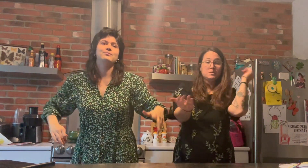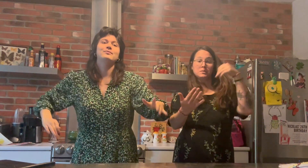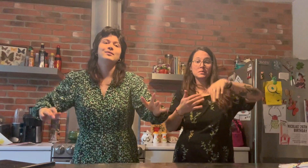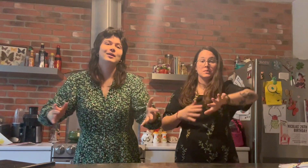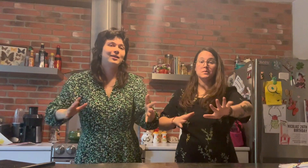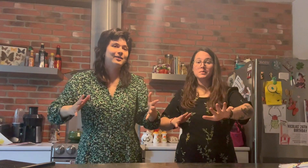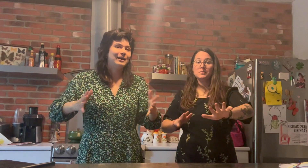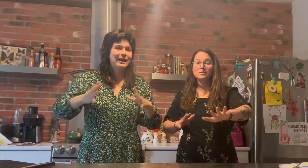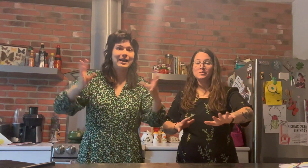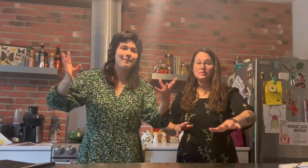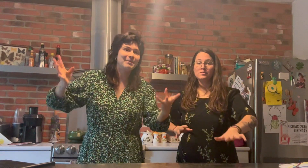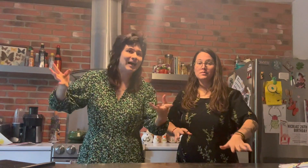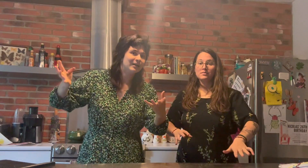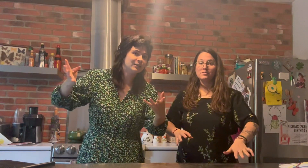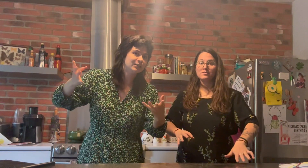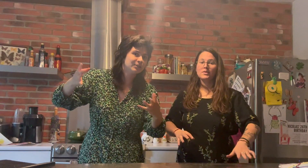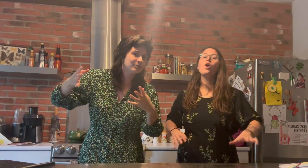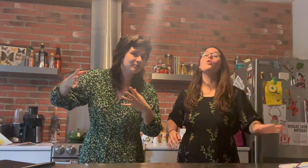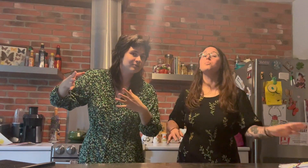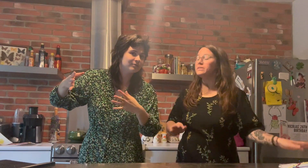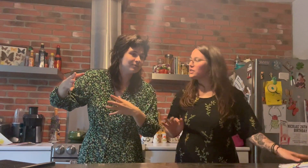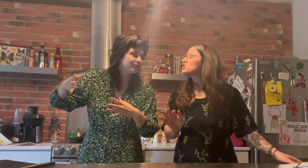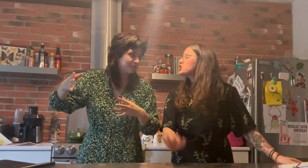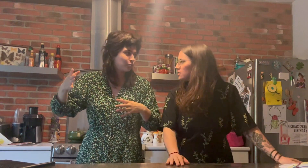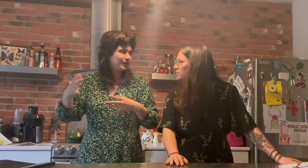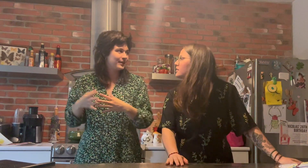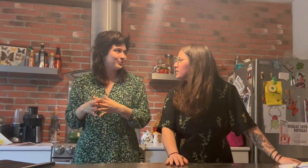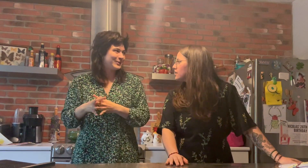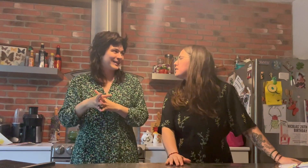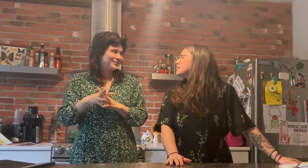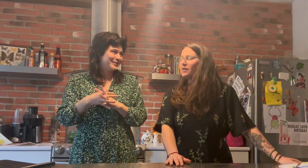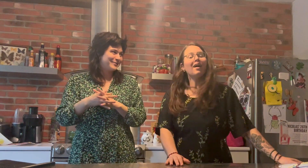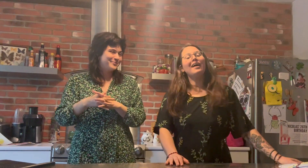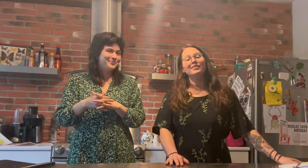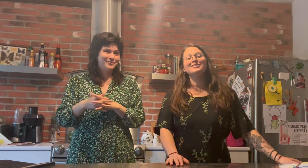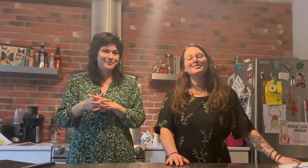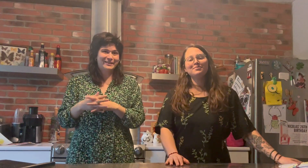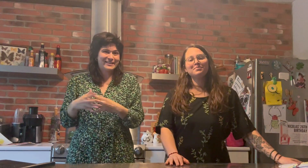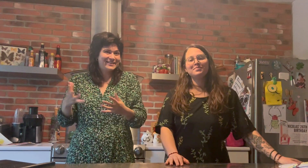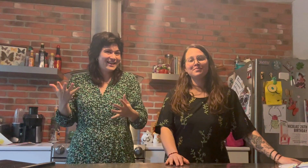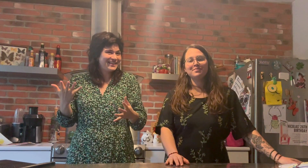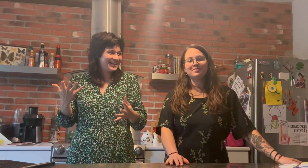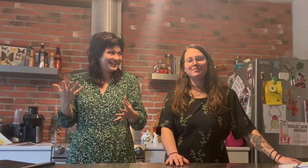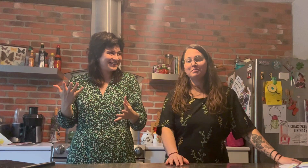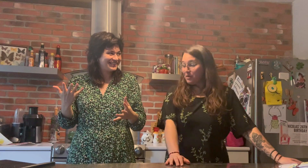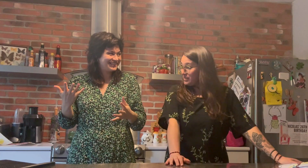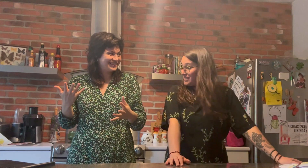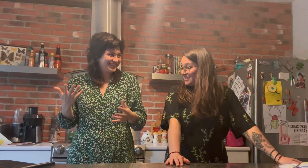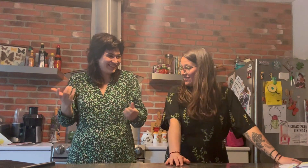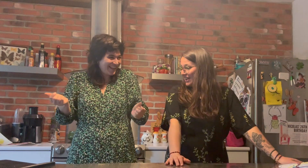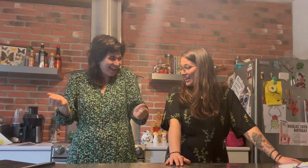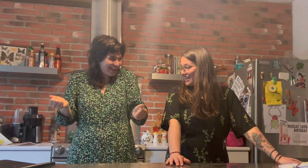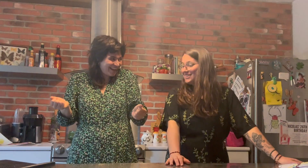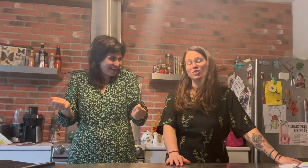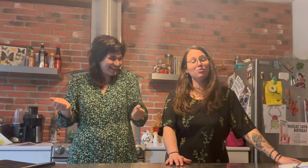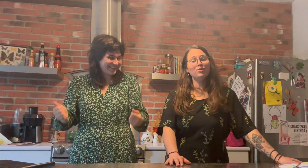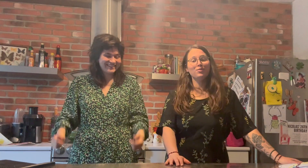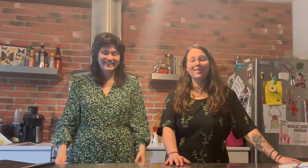...la plage. Oh, beach. Oui, oui, oui. Parce que c'est l'été. Ben oui, c'est vrai. True.